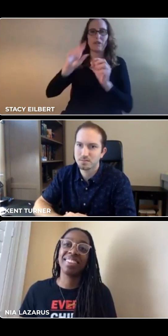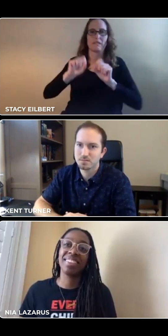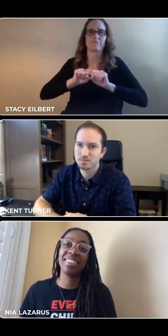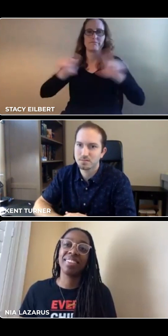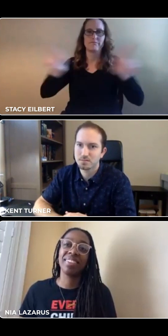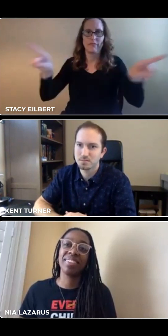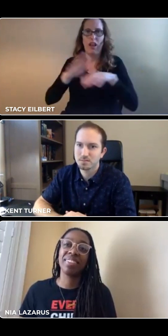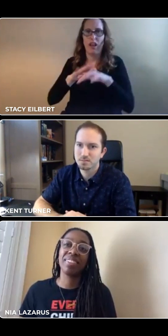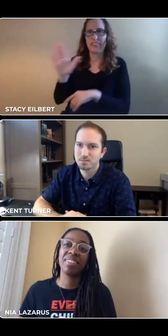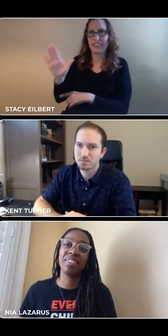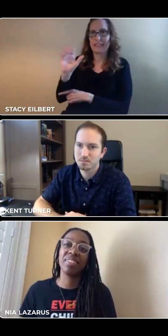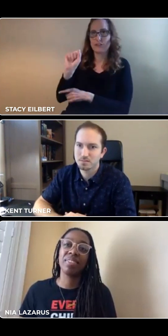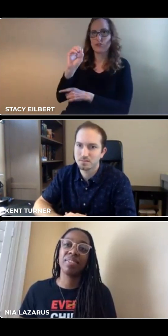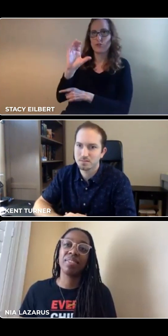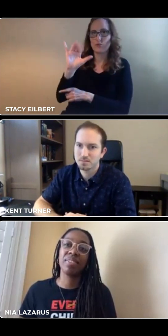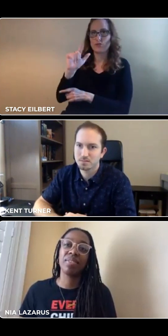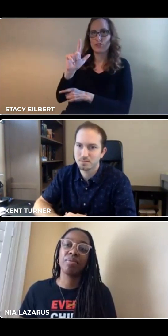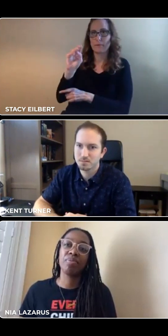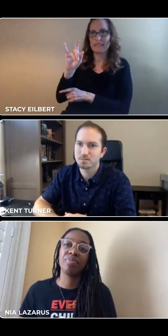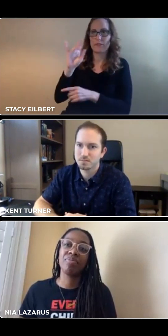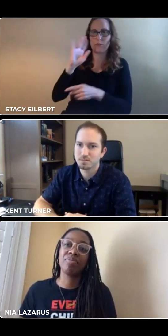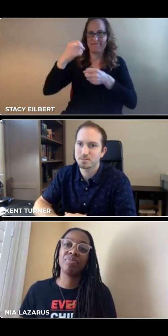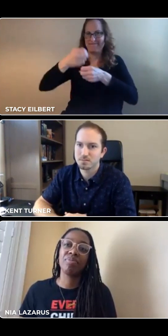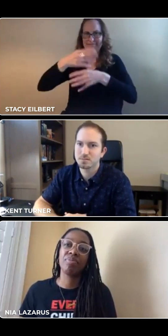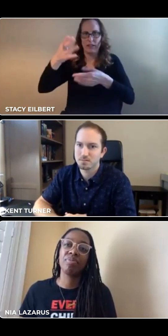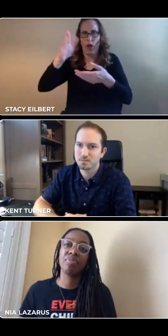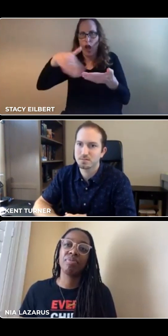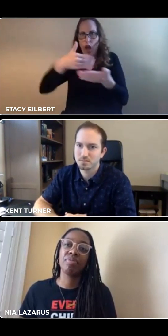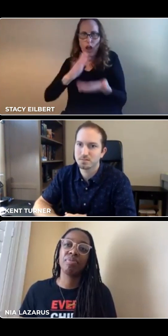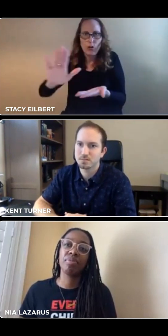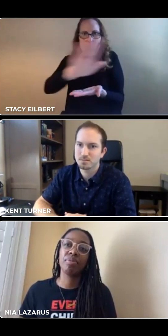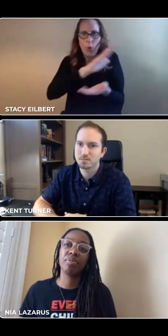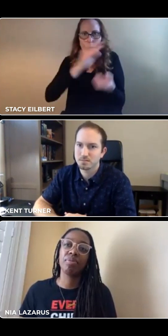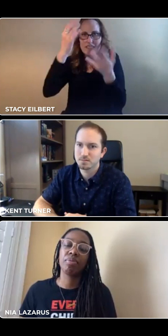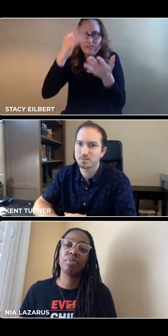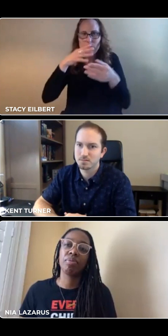in the chat. CSD Learns will distribute all of this information on their social media